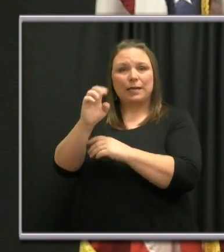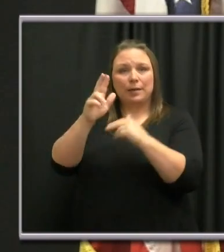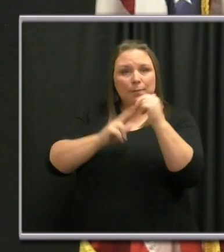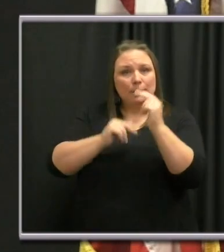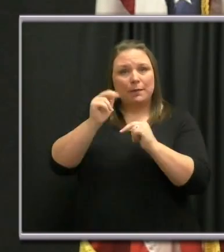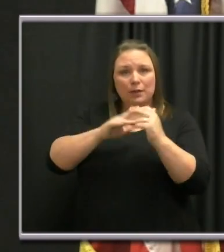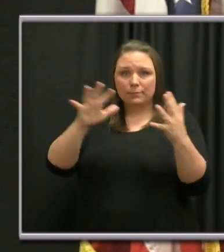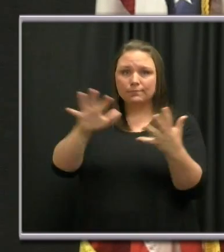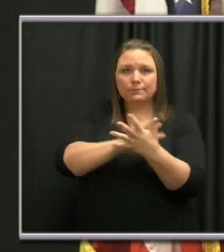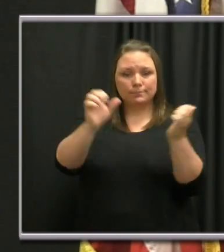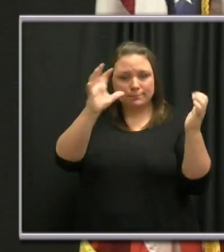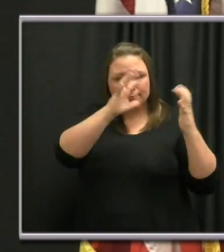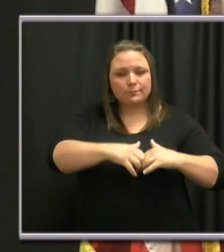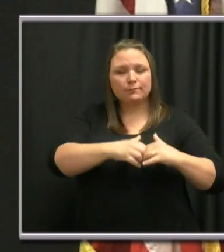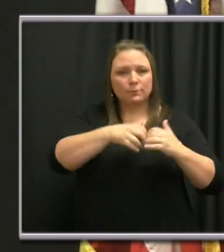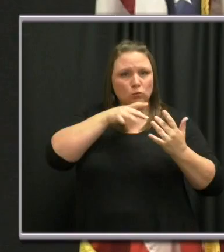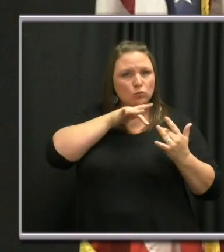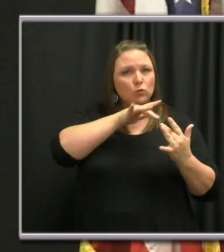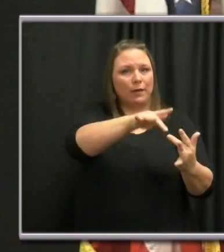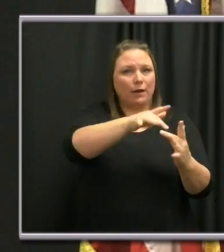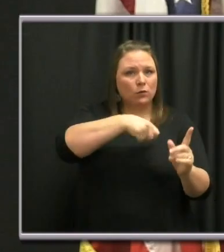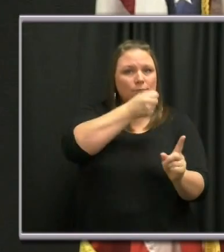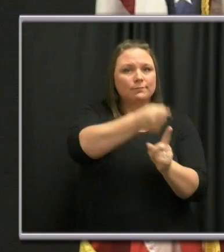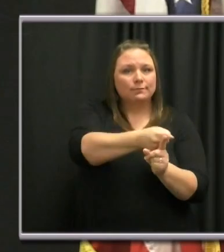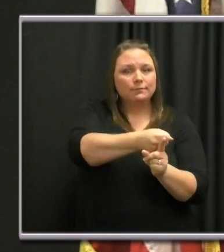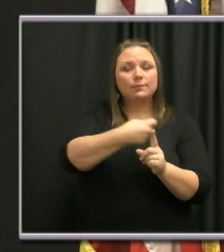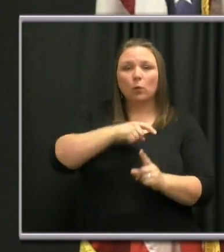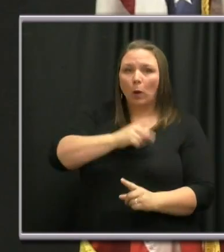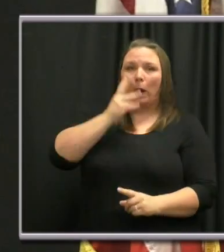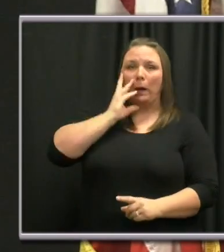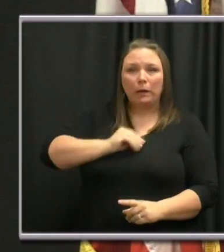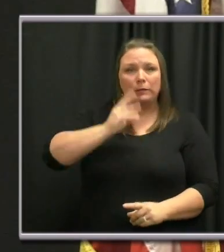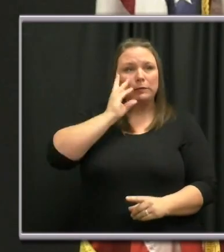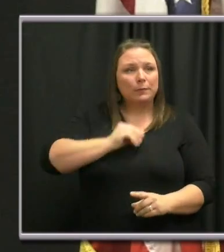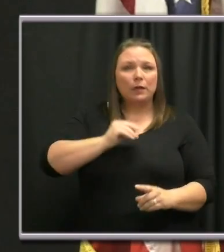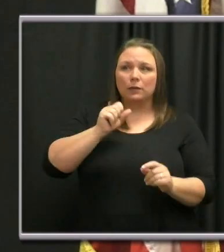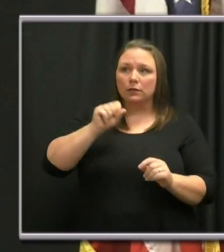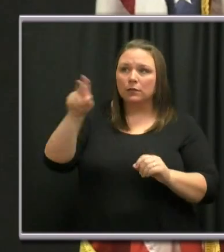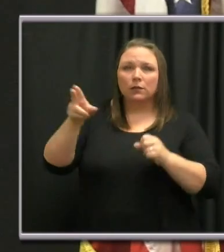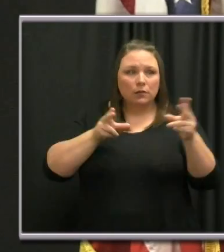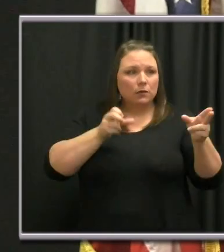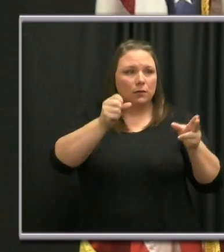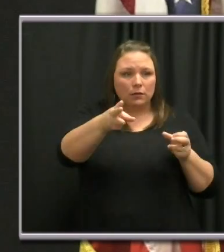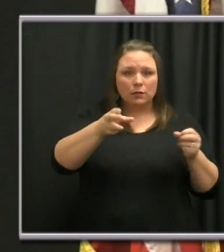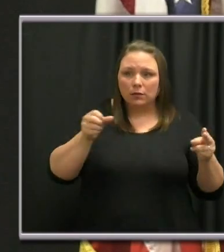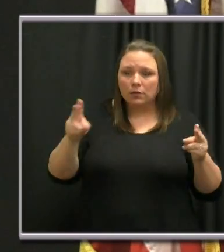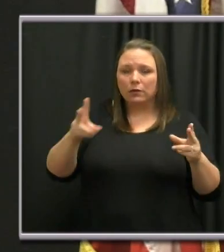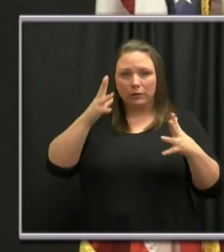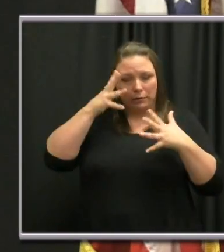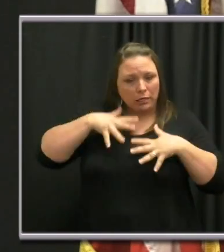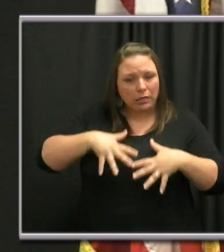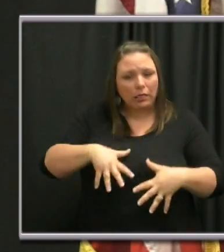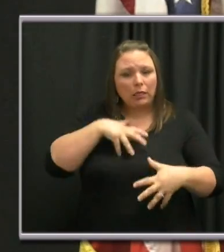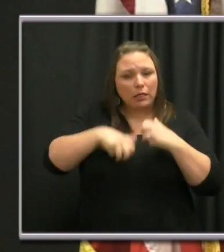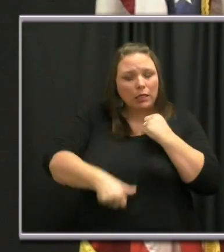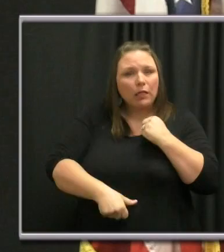WAS COMPLETELY DESTROYED IN THE MARCH THIRD TORNADO. WHILE WE